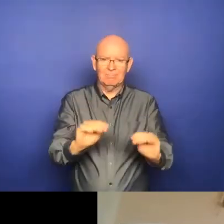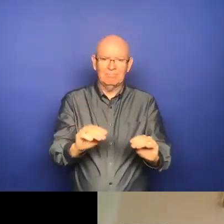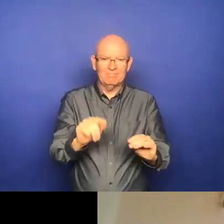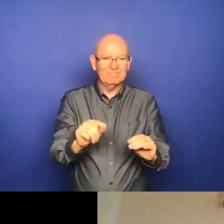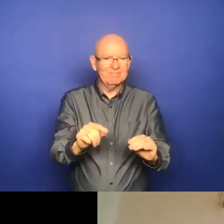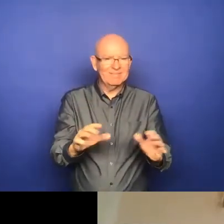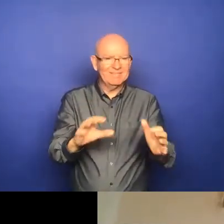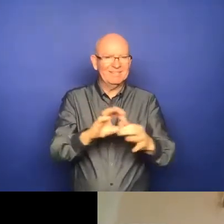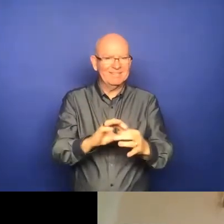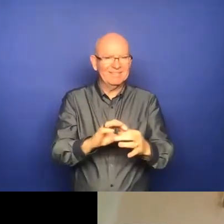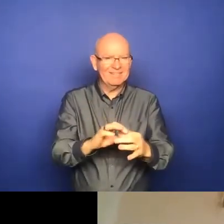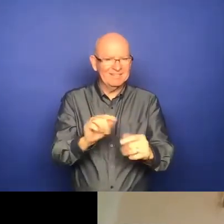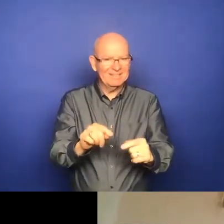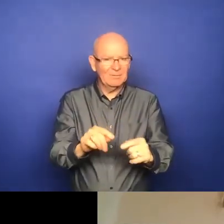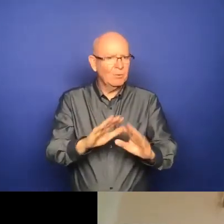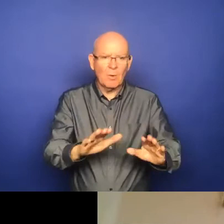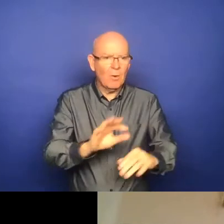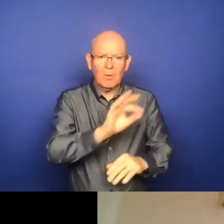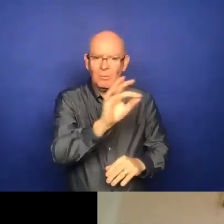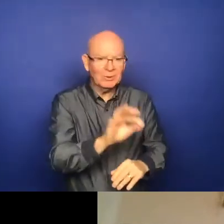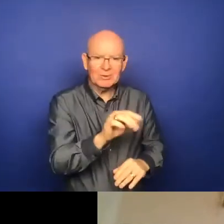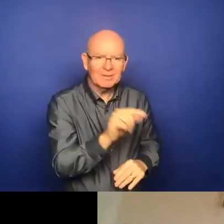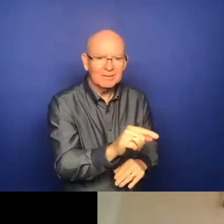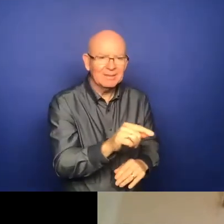don't know for logistic purposes or because they do that